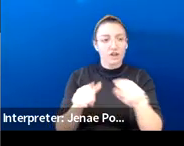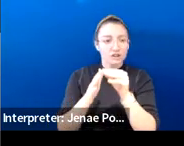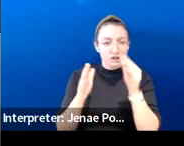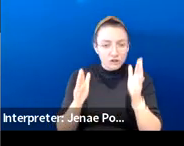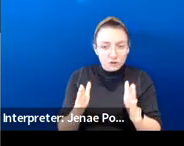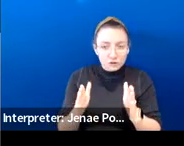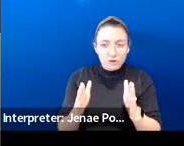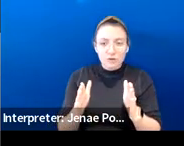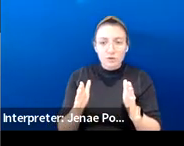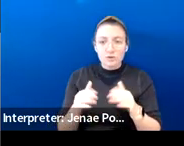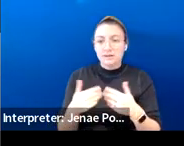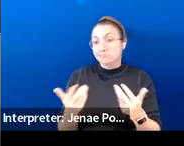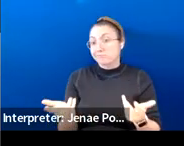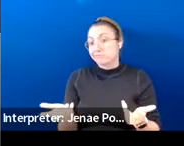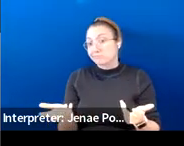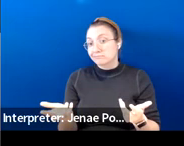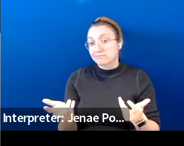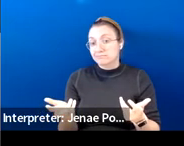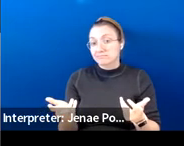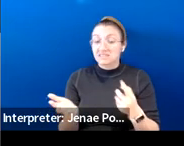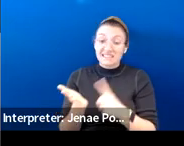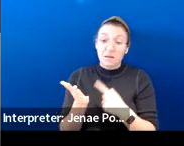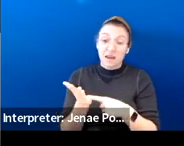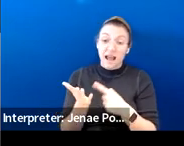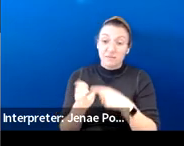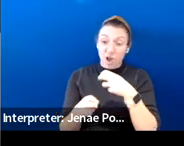Well, you know, as you say, sometimes it's hard for them to share